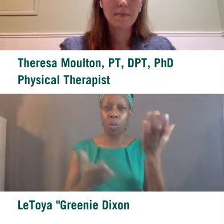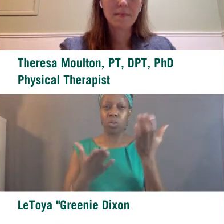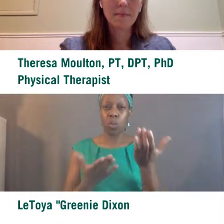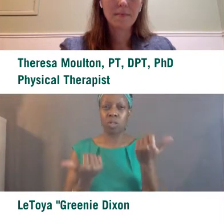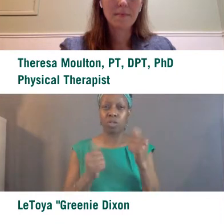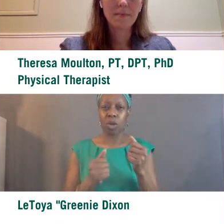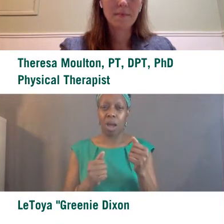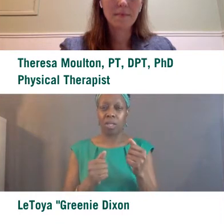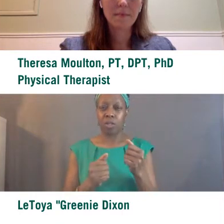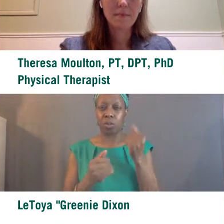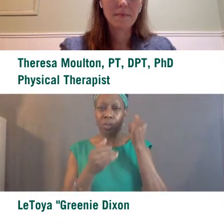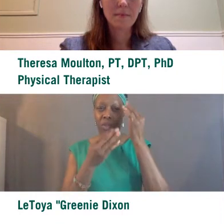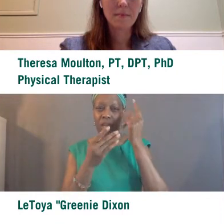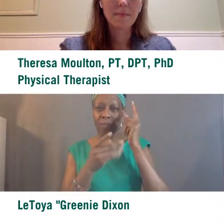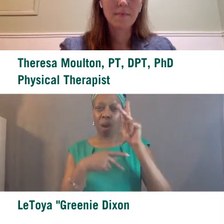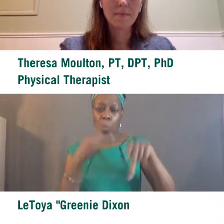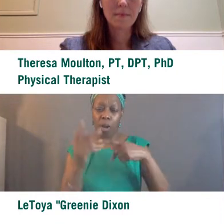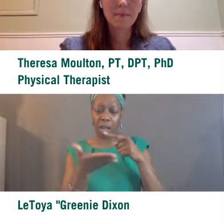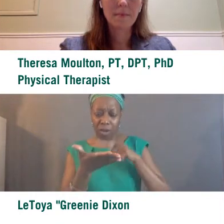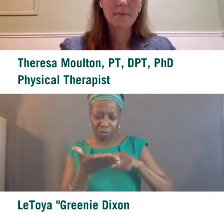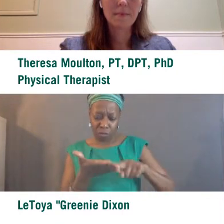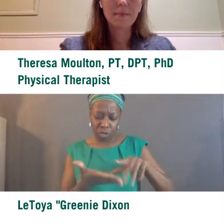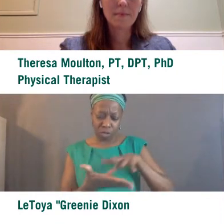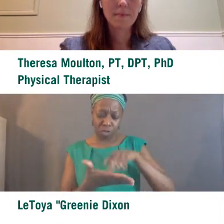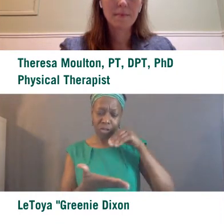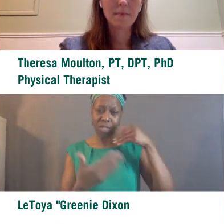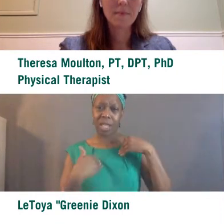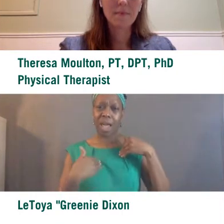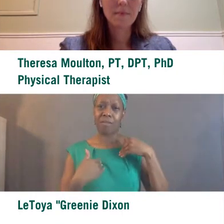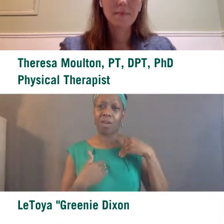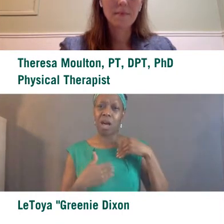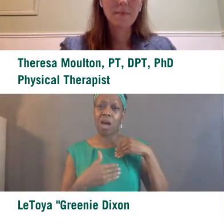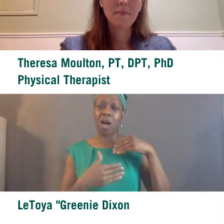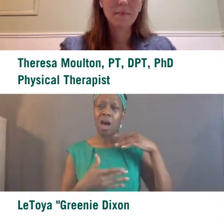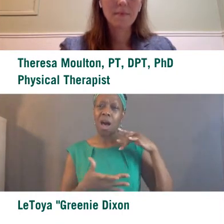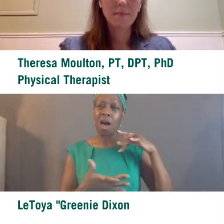that are available to them, so that we can try to push that envelope.